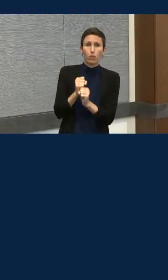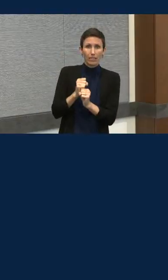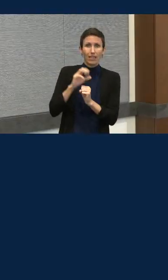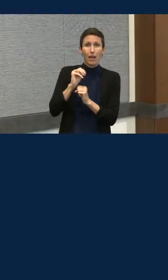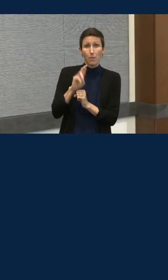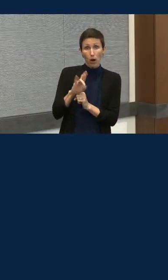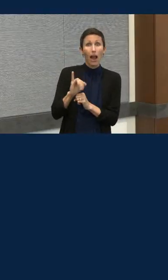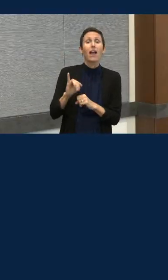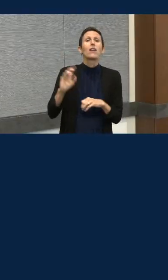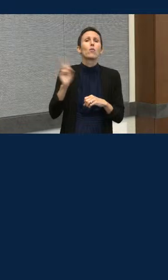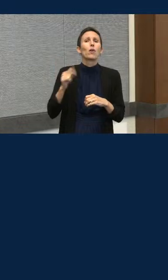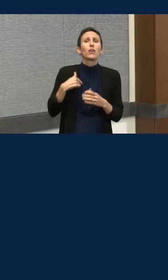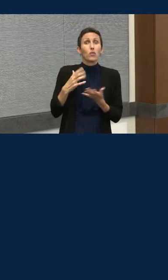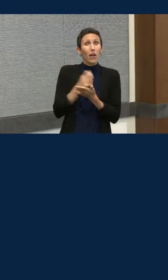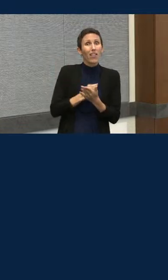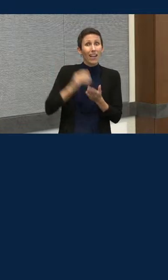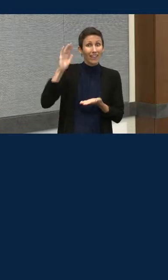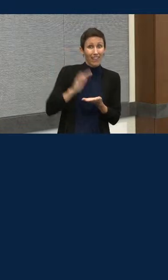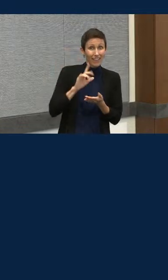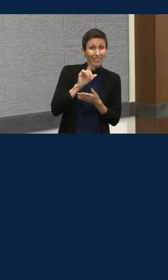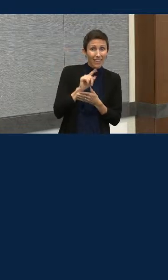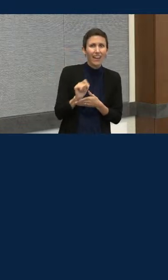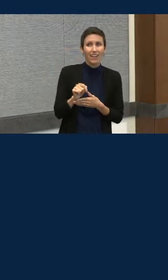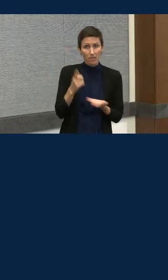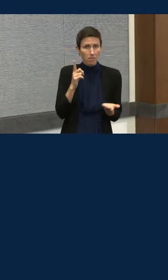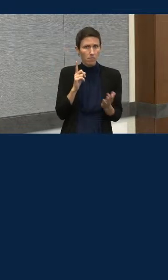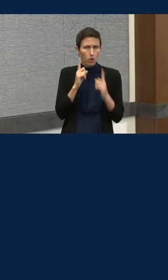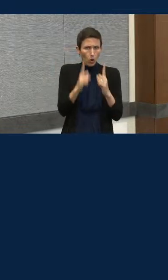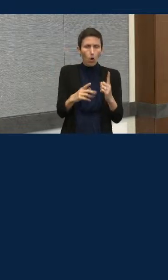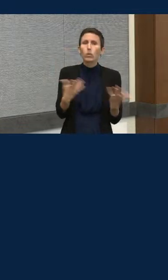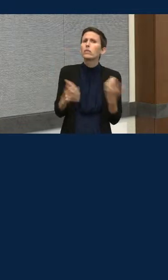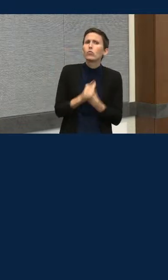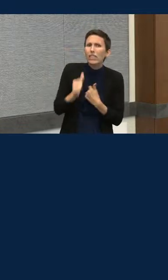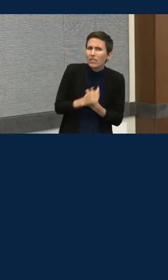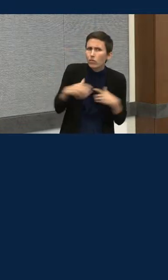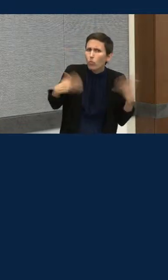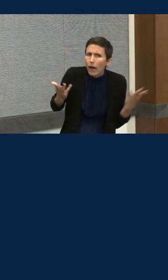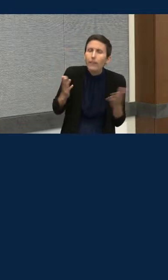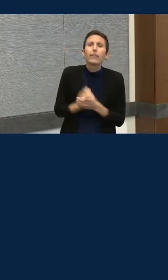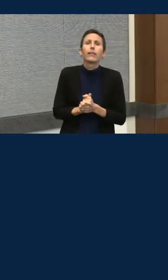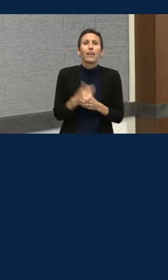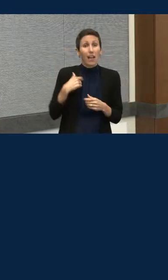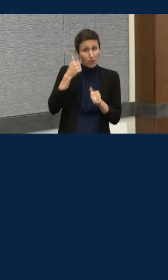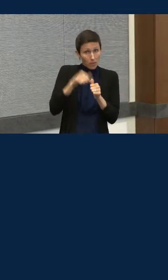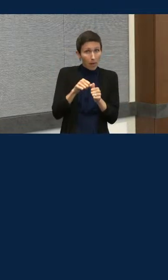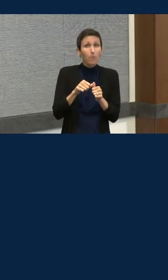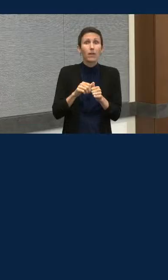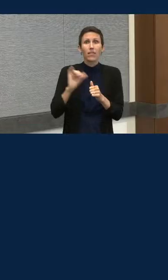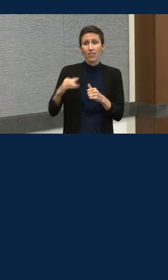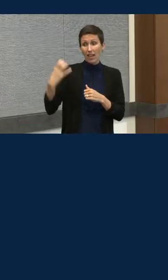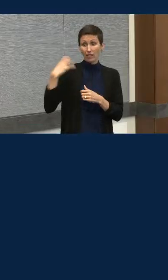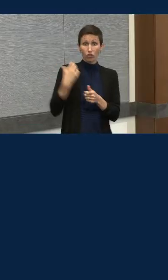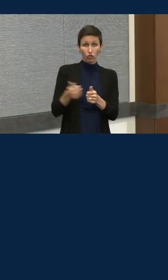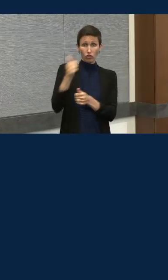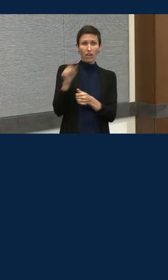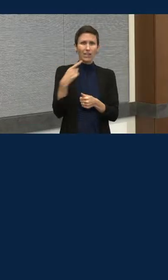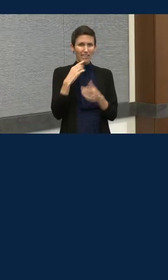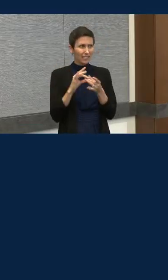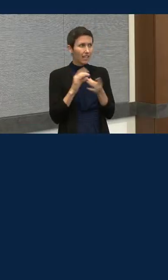data, collection are there risks with collecting less data. And I remember that chair of the